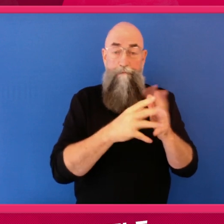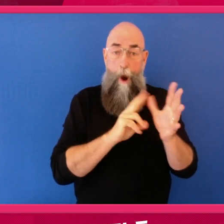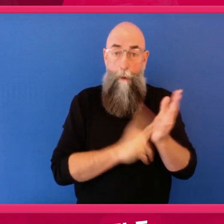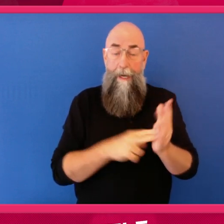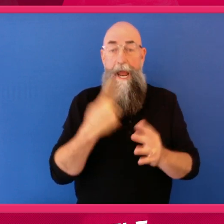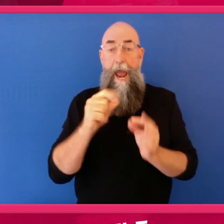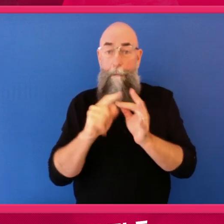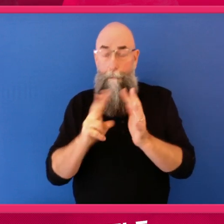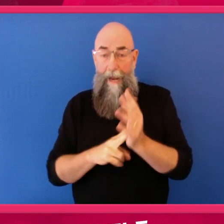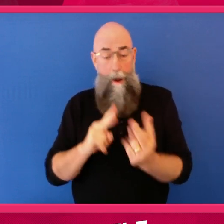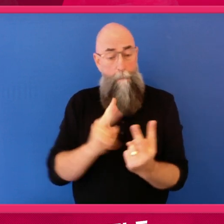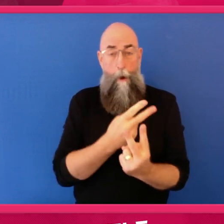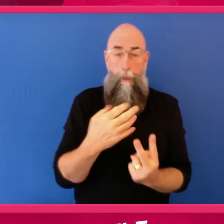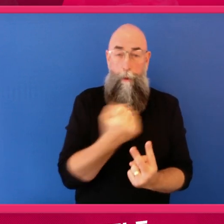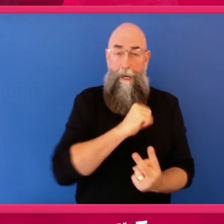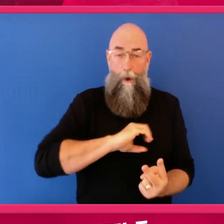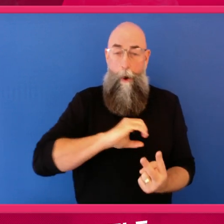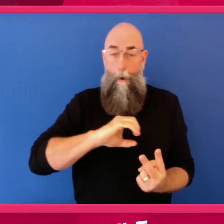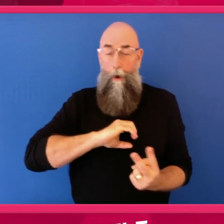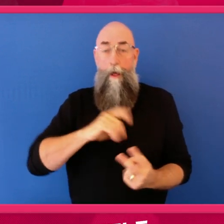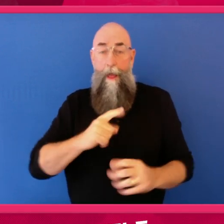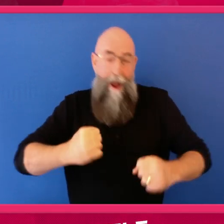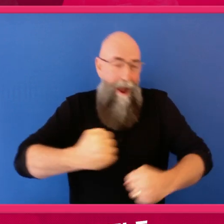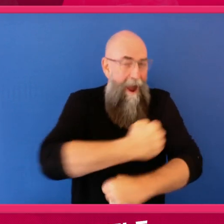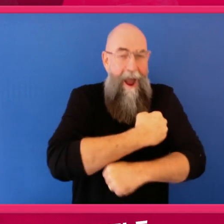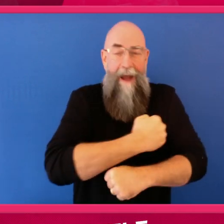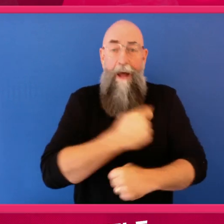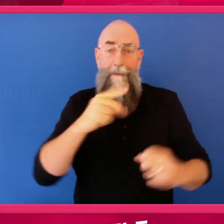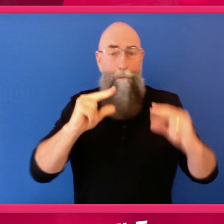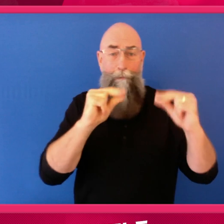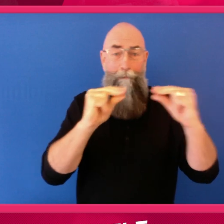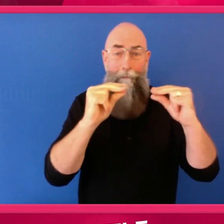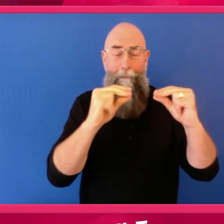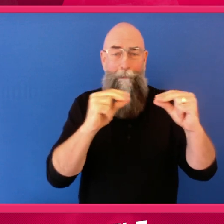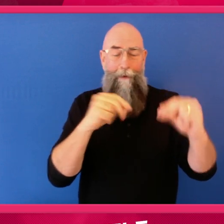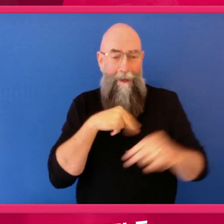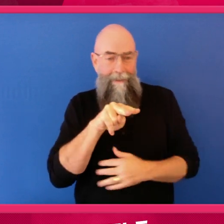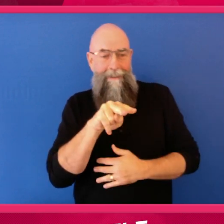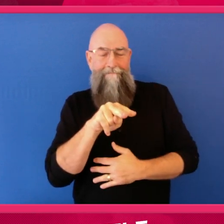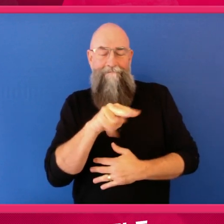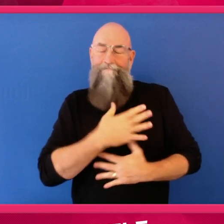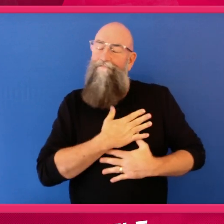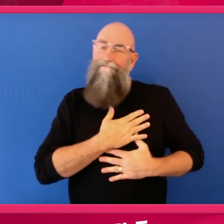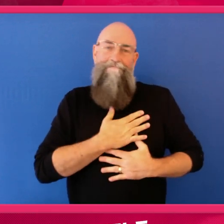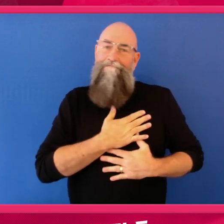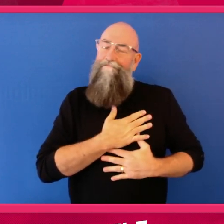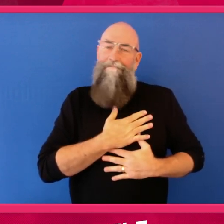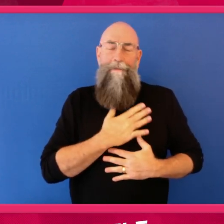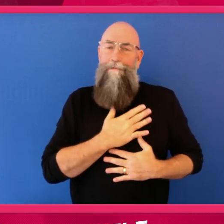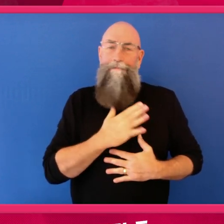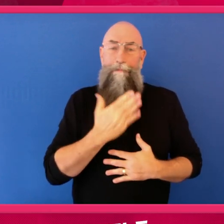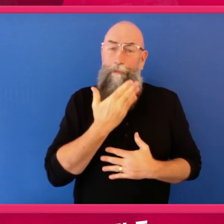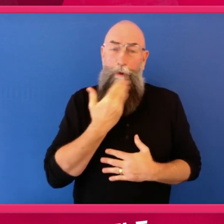comp, when they hugged and they started to speak to each other. It was, it was just beautiful.